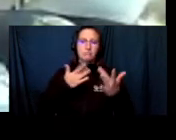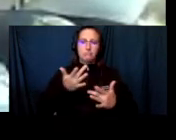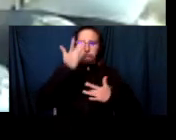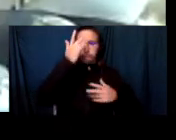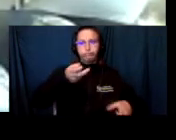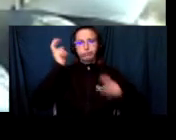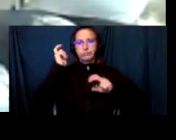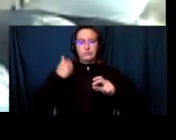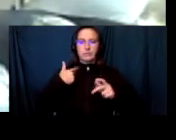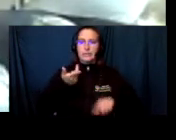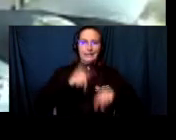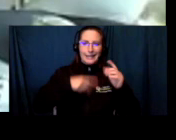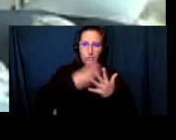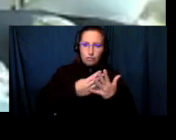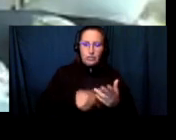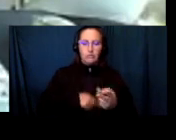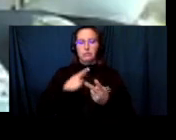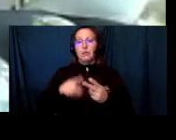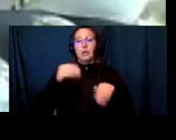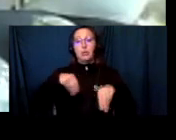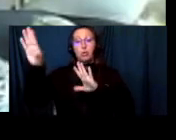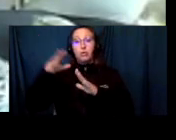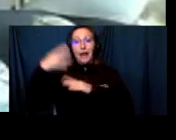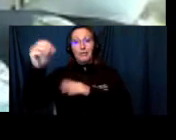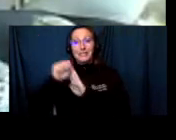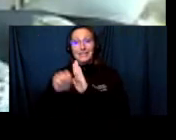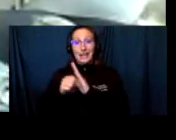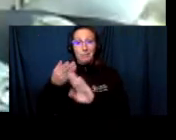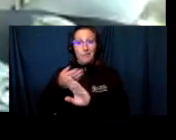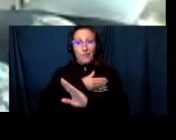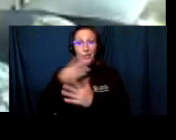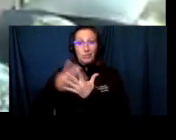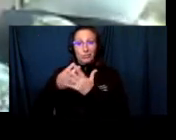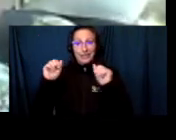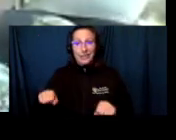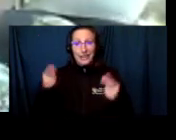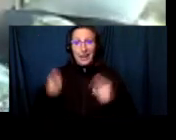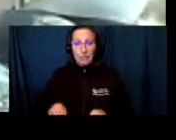state before screening could happen, a variety of other reasons but it's a small percentage.